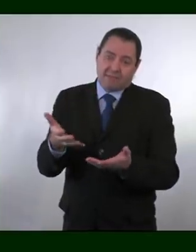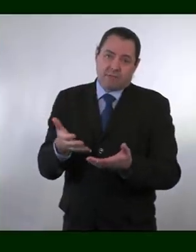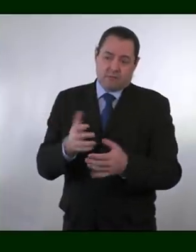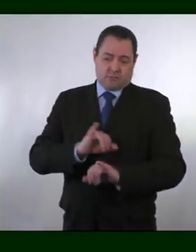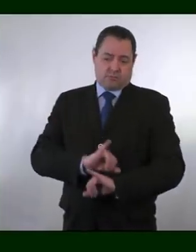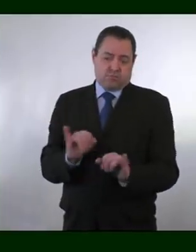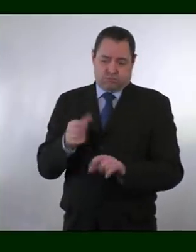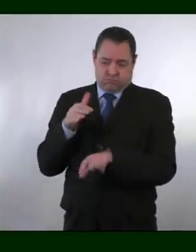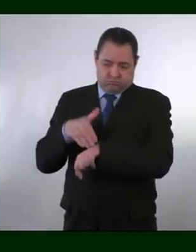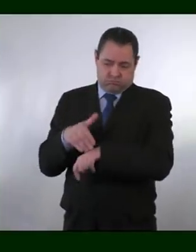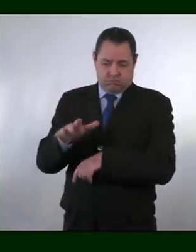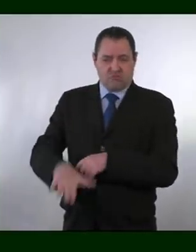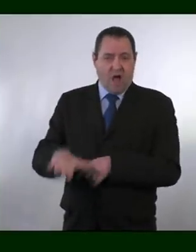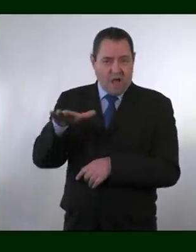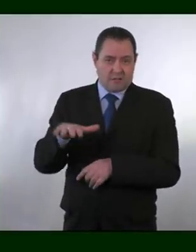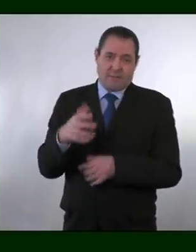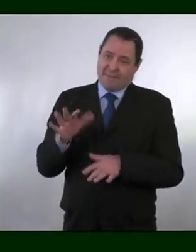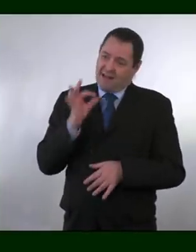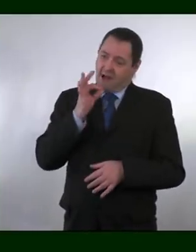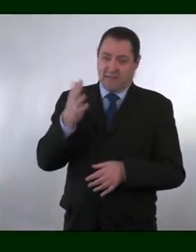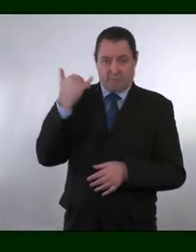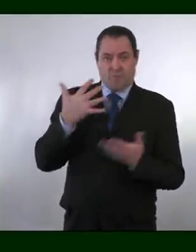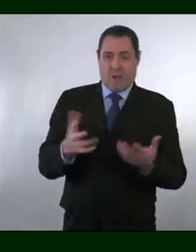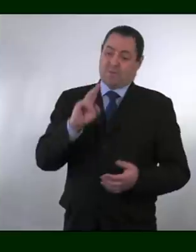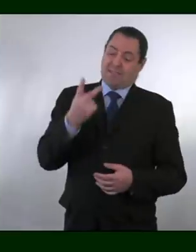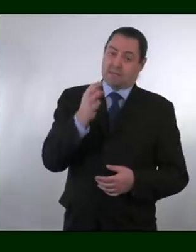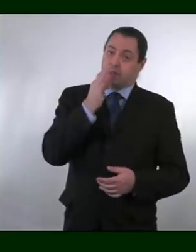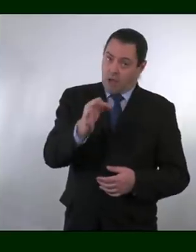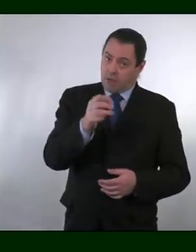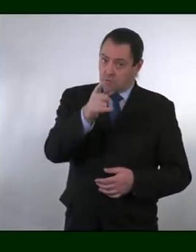him for the second time—work with me and other groups to put the right to food into law?